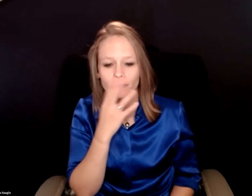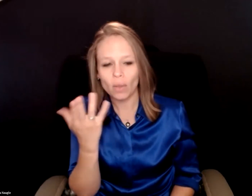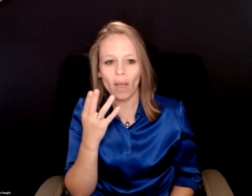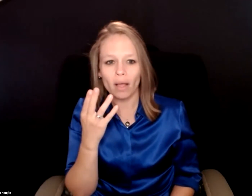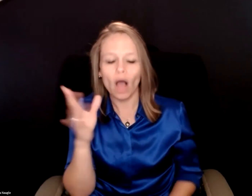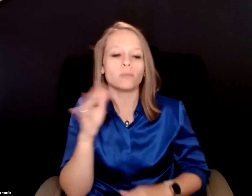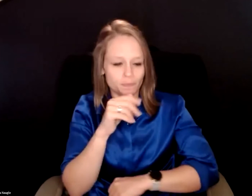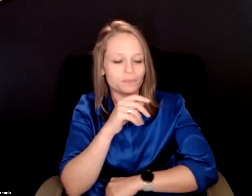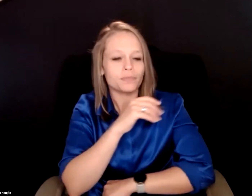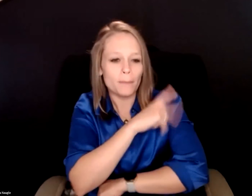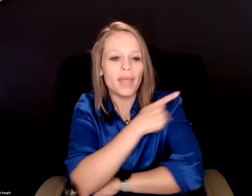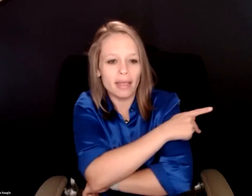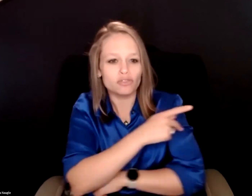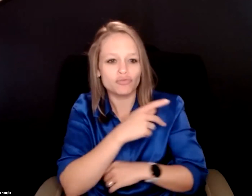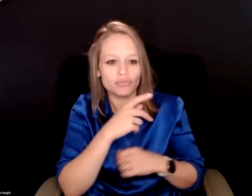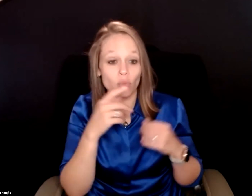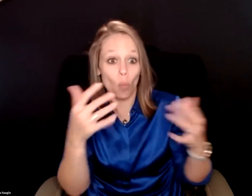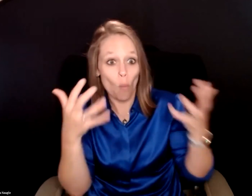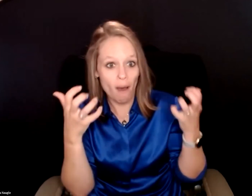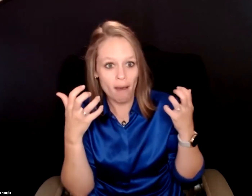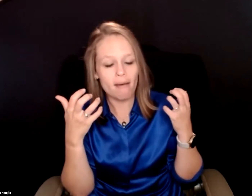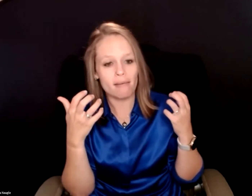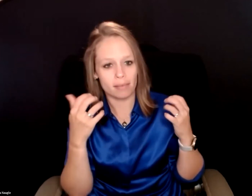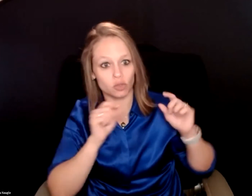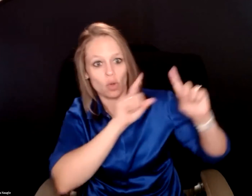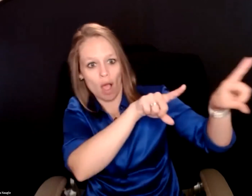When the patient's first come out of that overdose and they are scared.